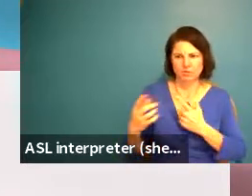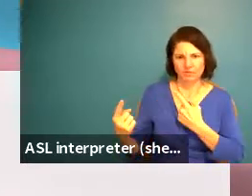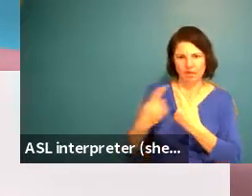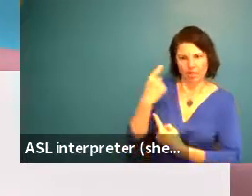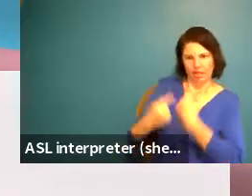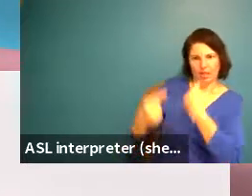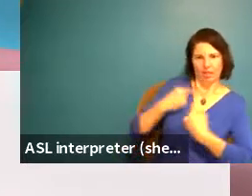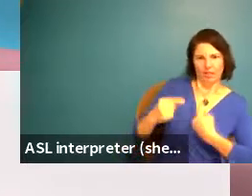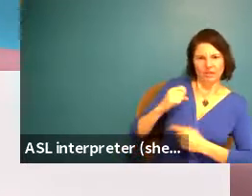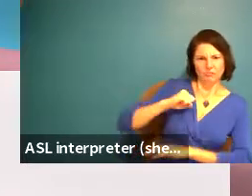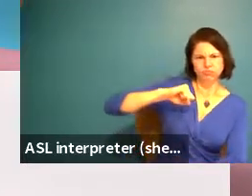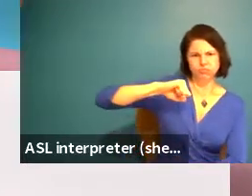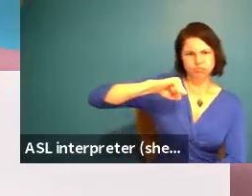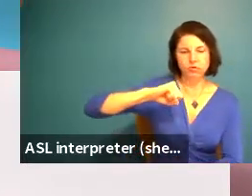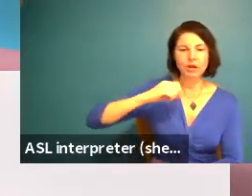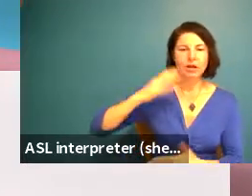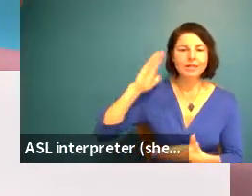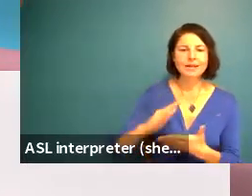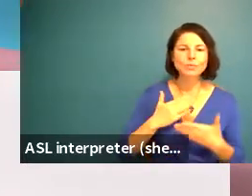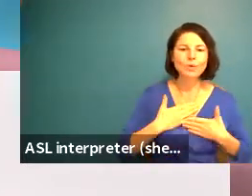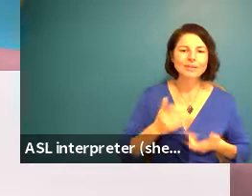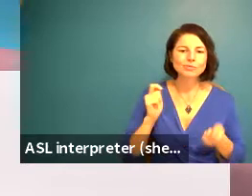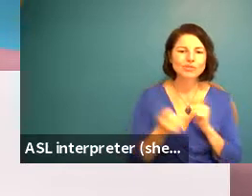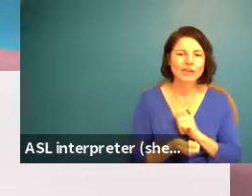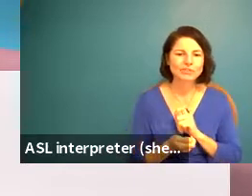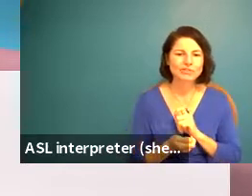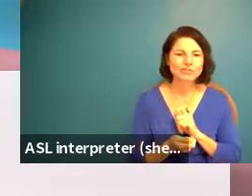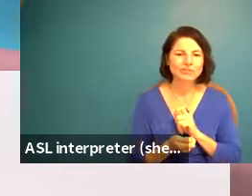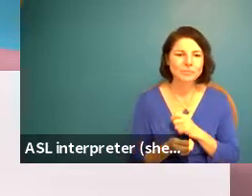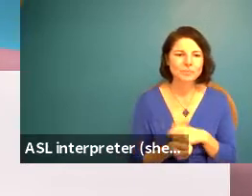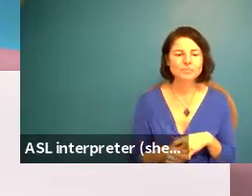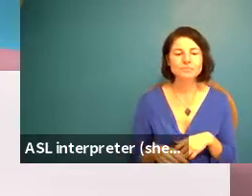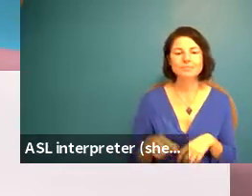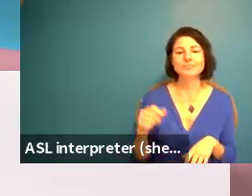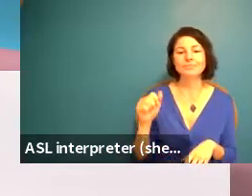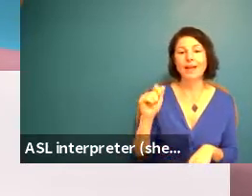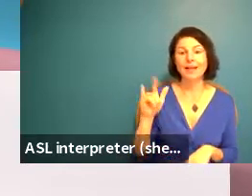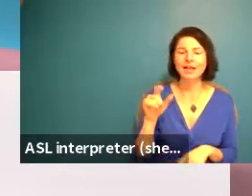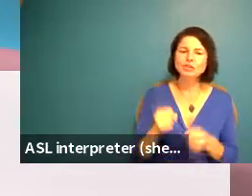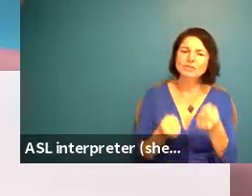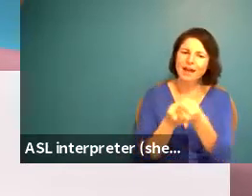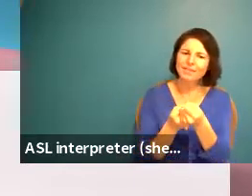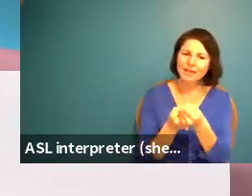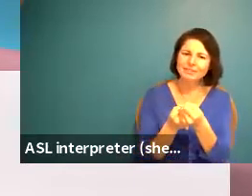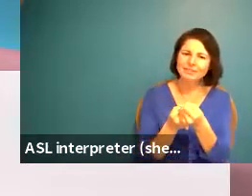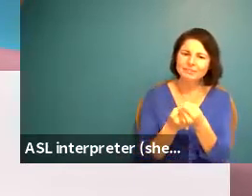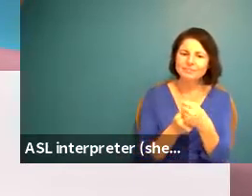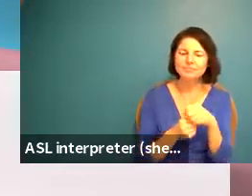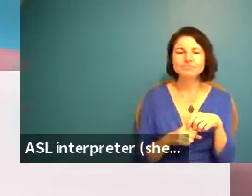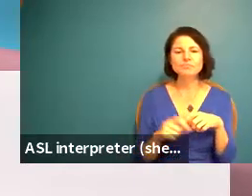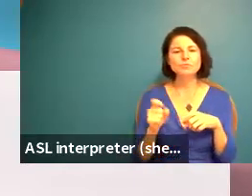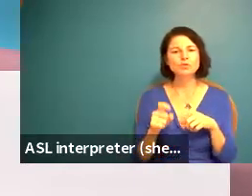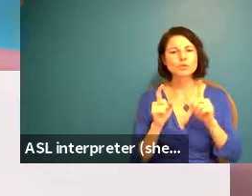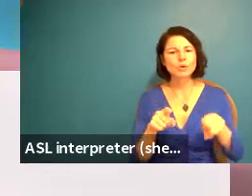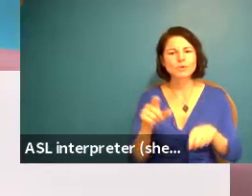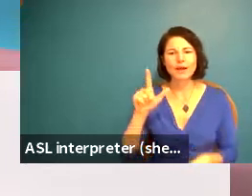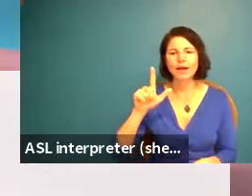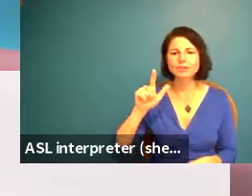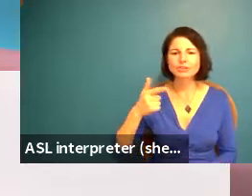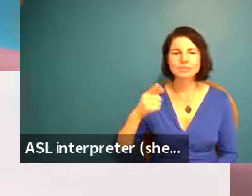less willing to change. Trans allies should advocate for trans people, they should attend LGBTQ programs and events like this one. So